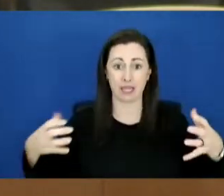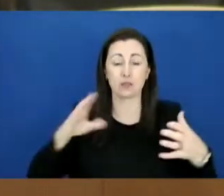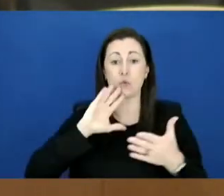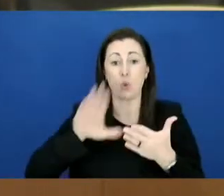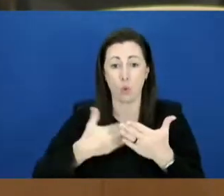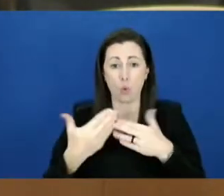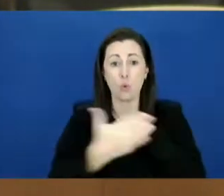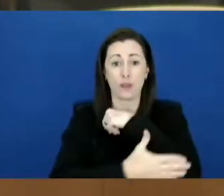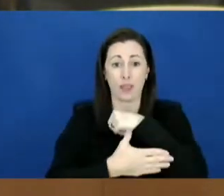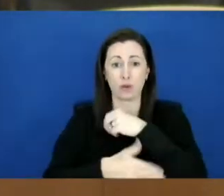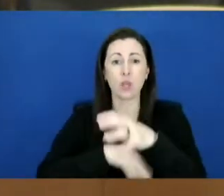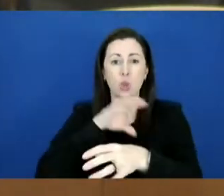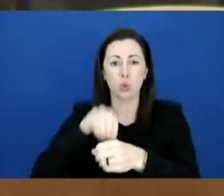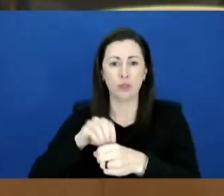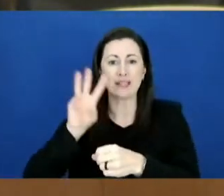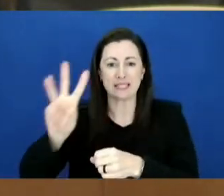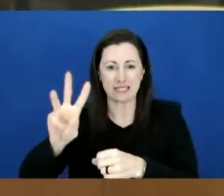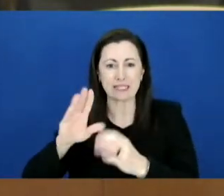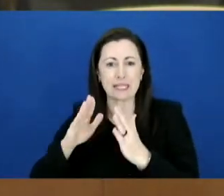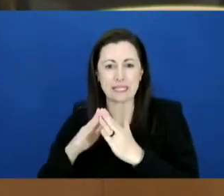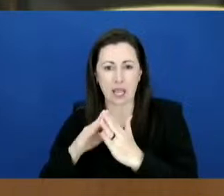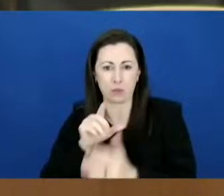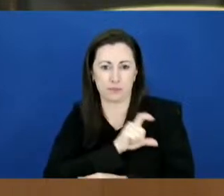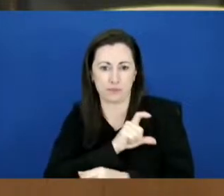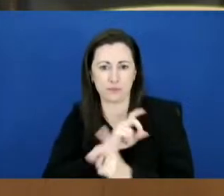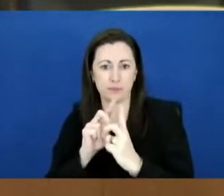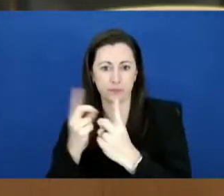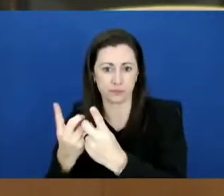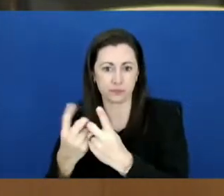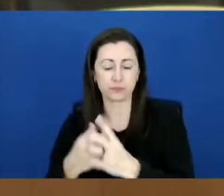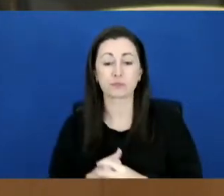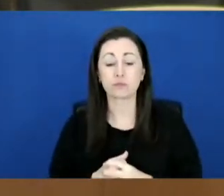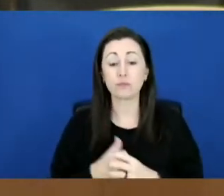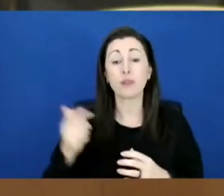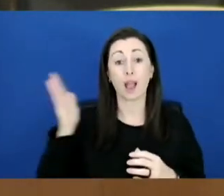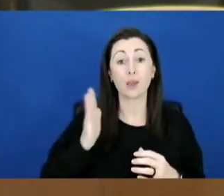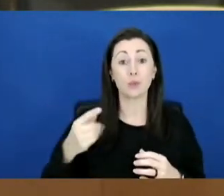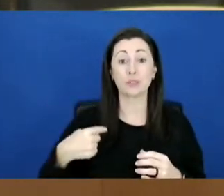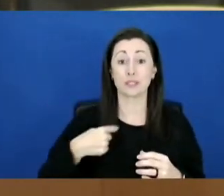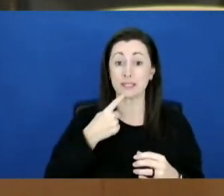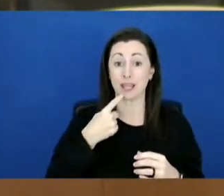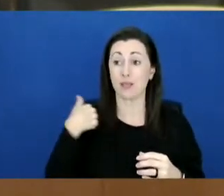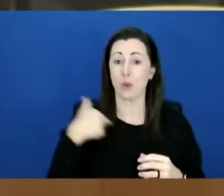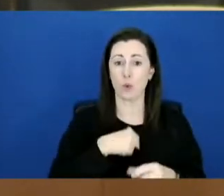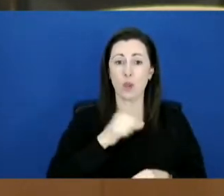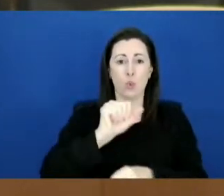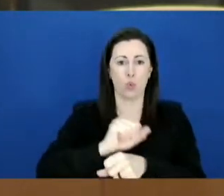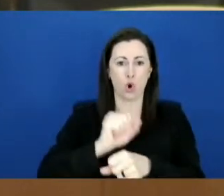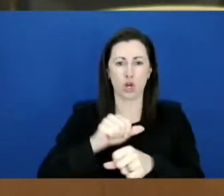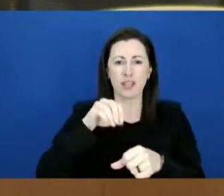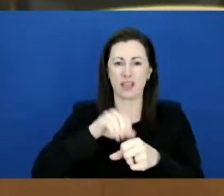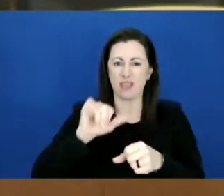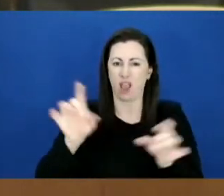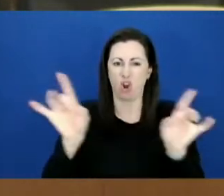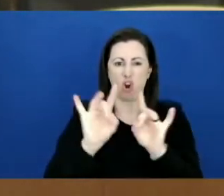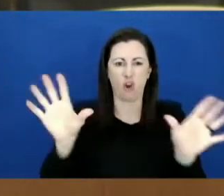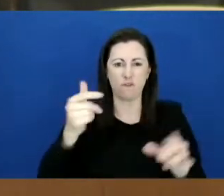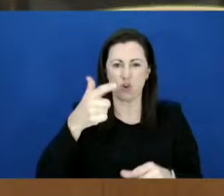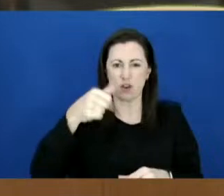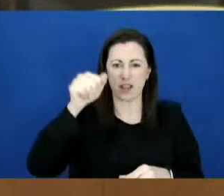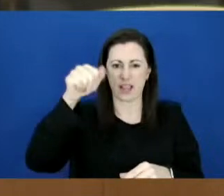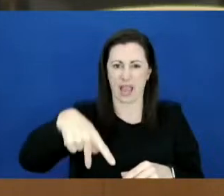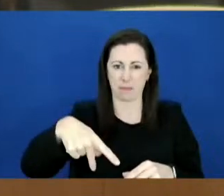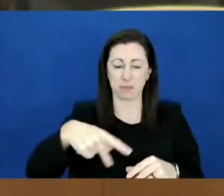OF MECKLENBURG COUNTY, INCLUDING